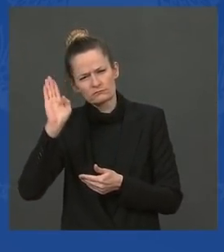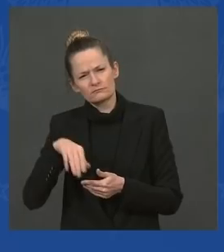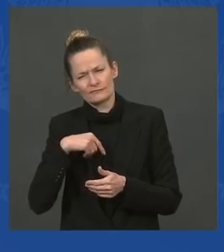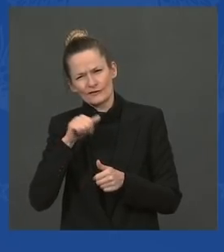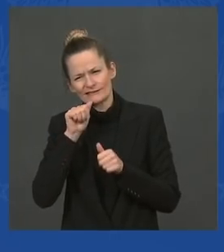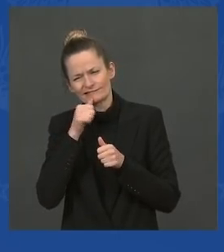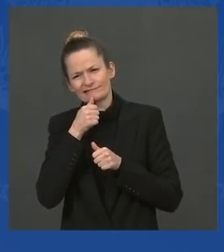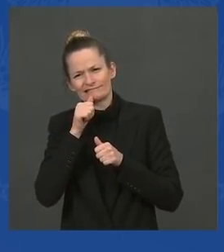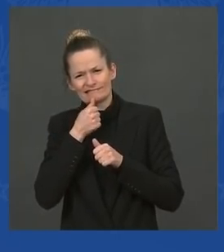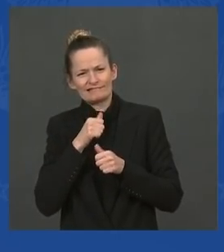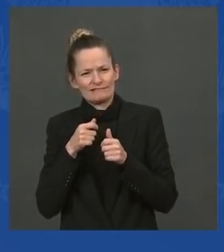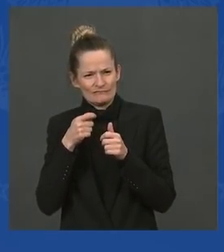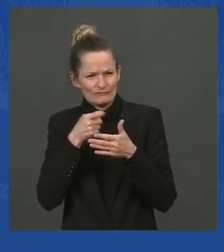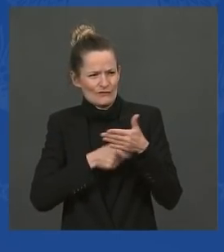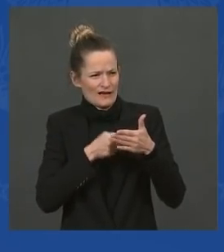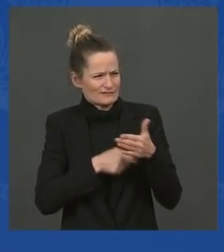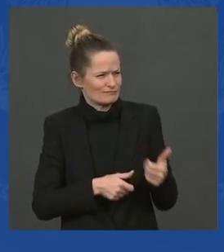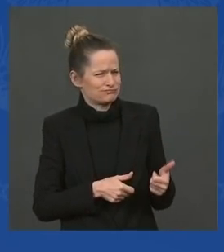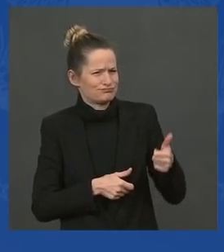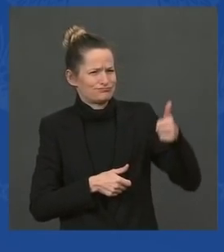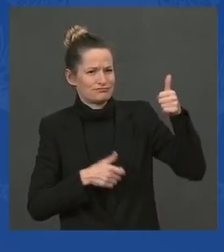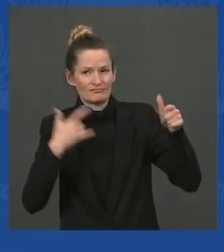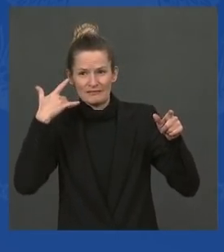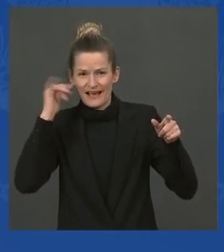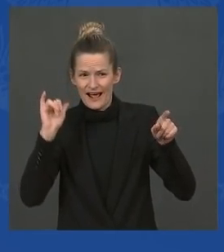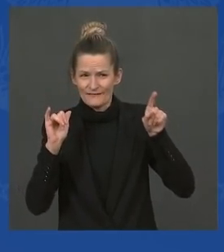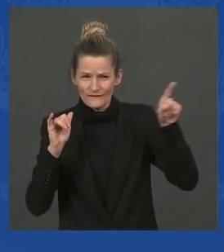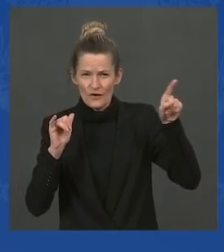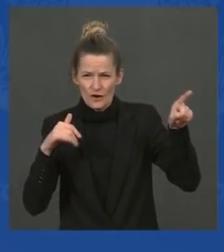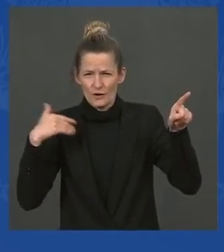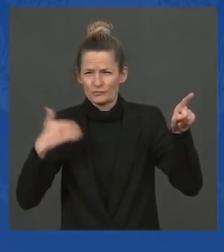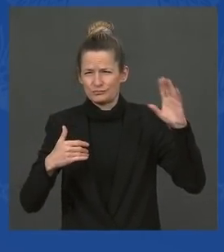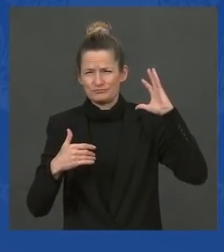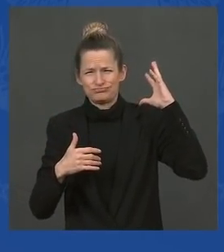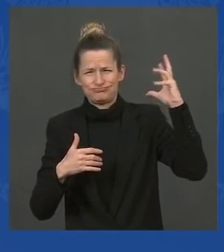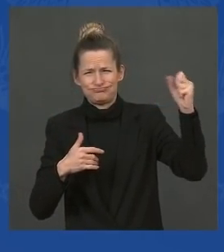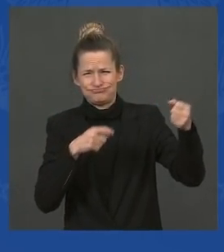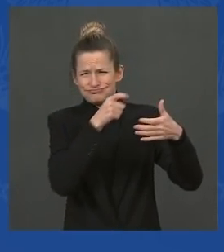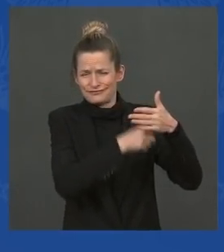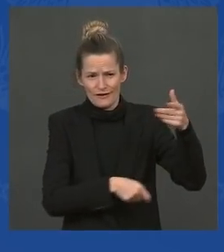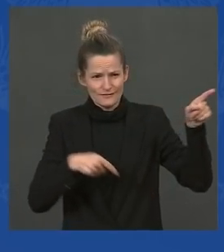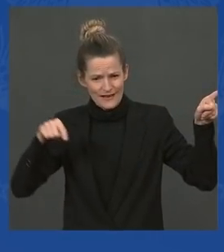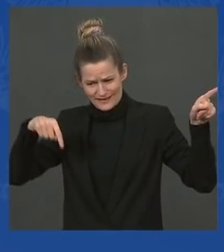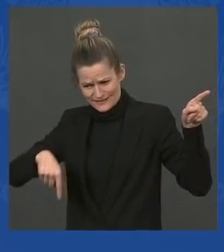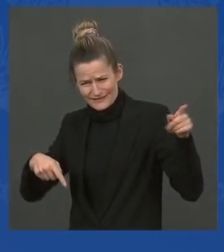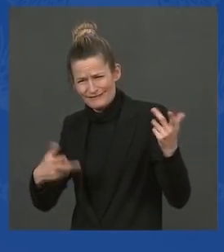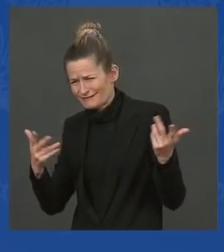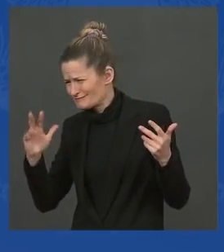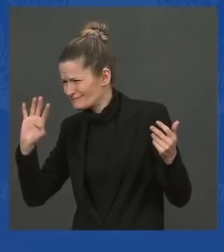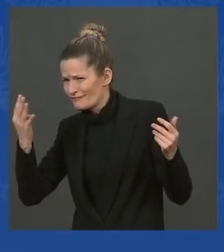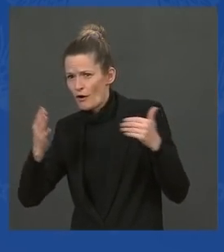The impact is real. But the fact is we've faced even worst spikes before just in the last decade.